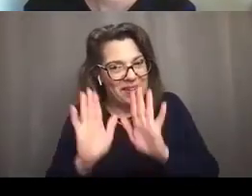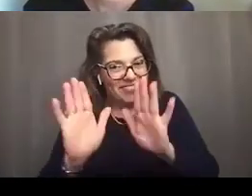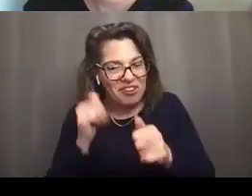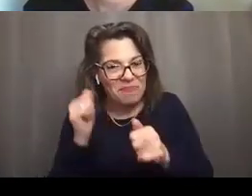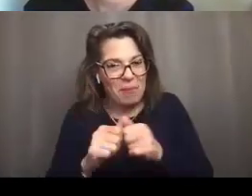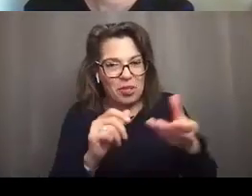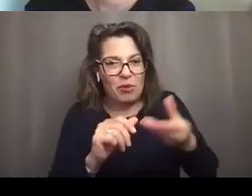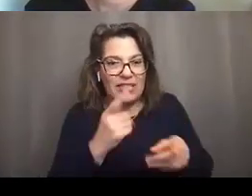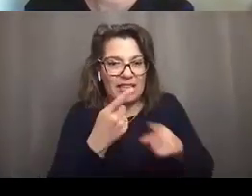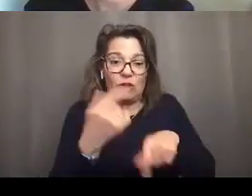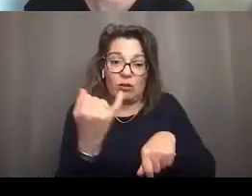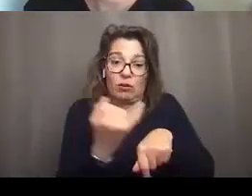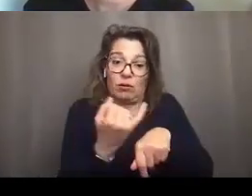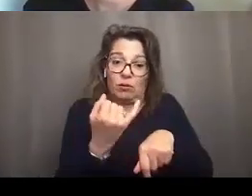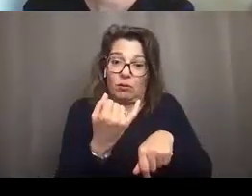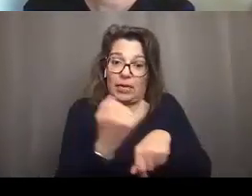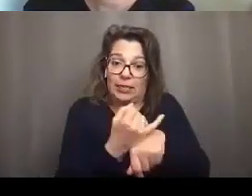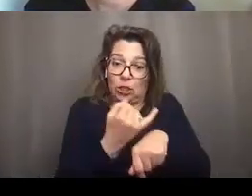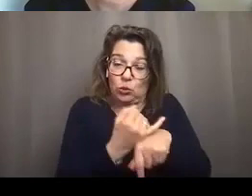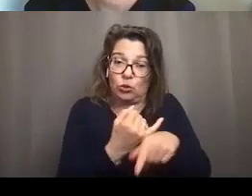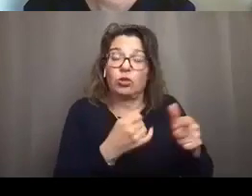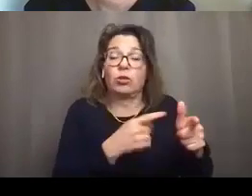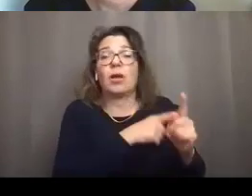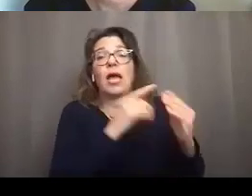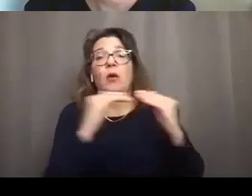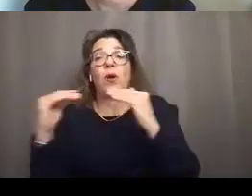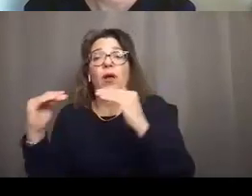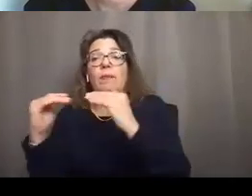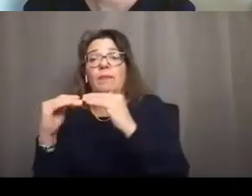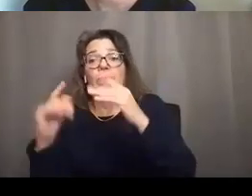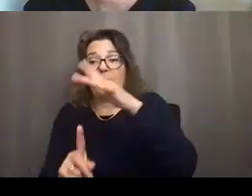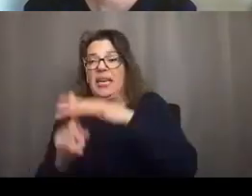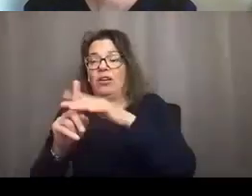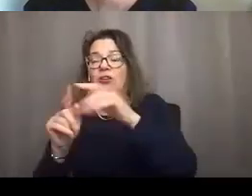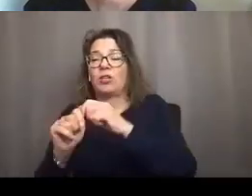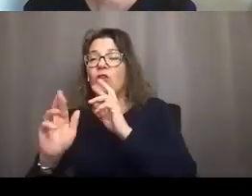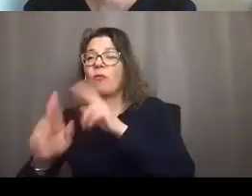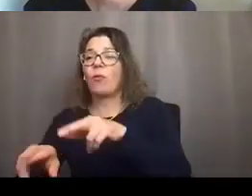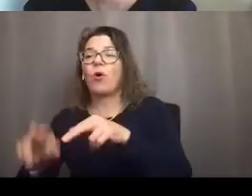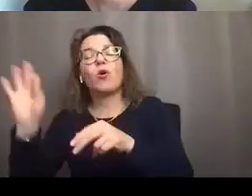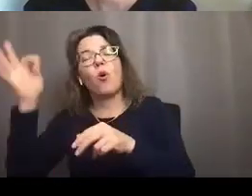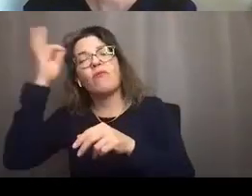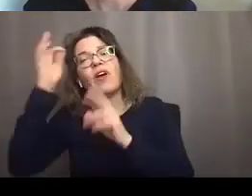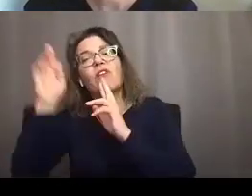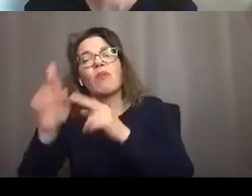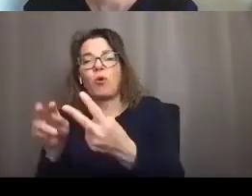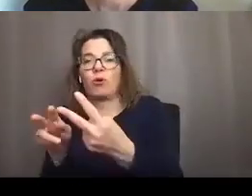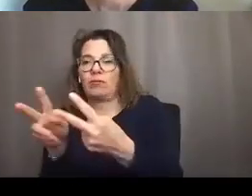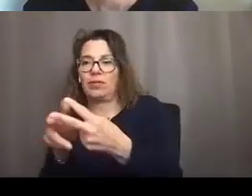and when it appears on RePORTER or Federal Reporter. And I know those are two different answers, right?